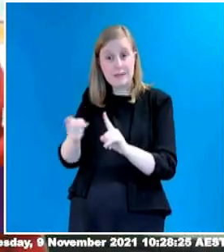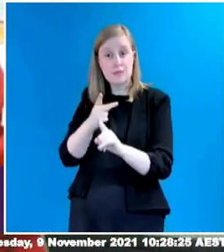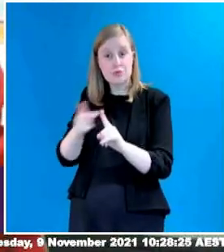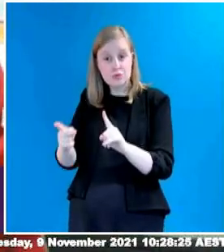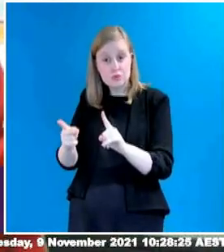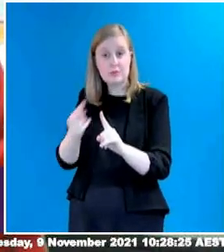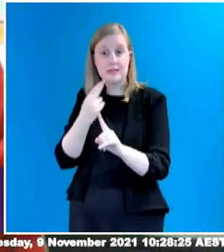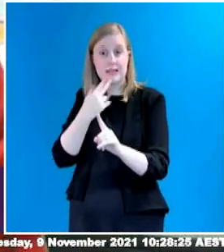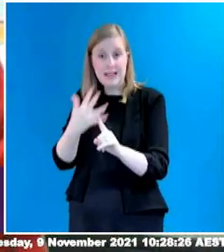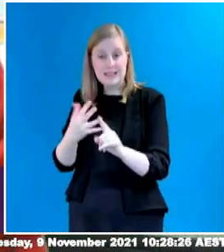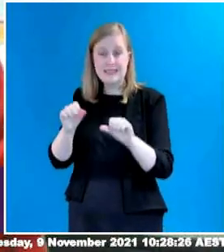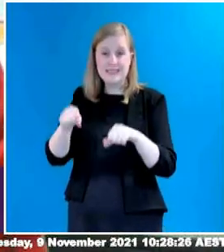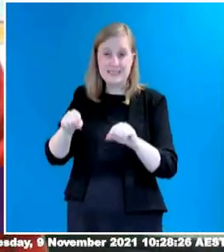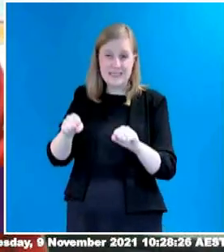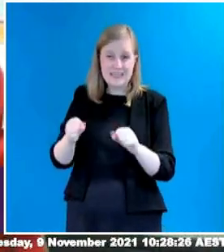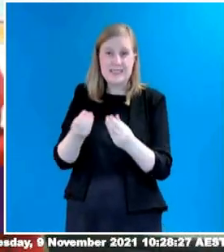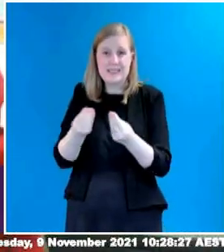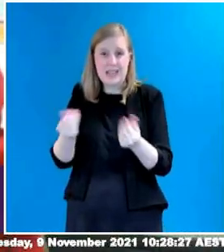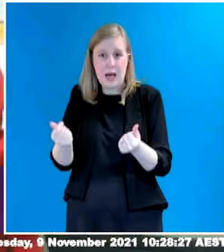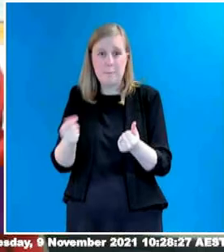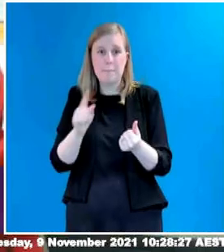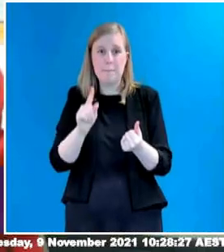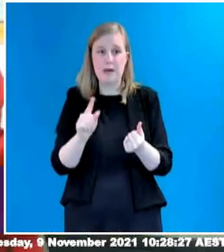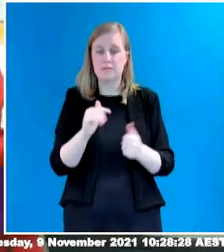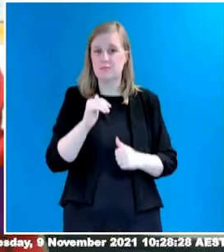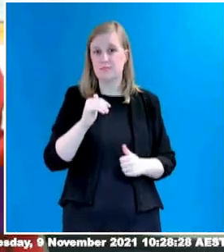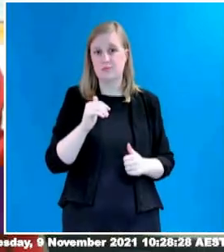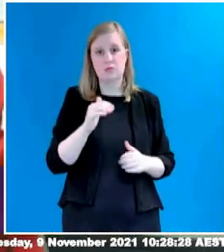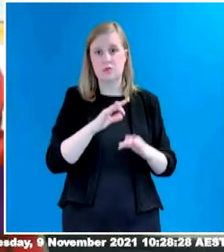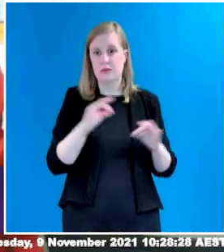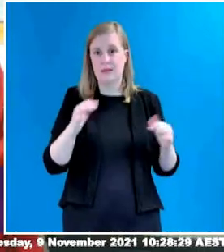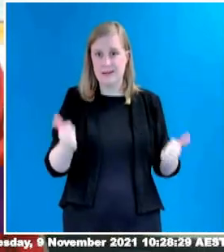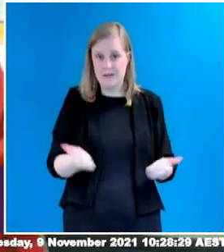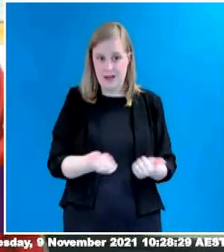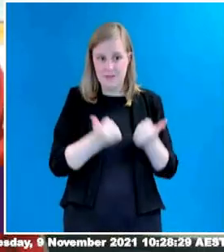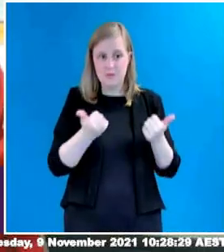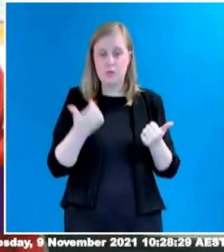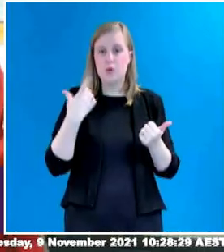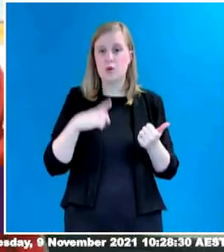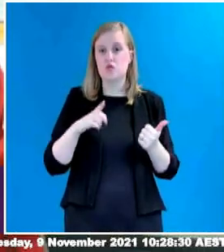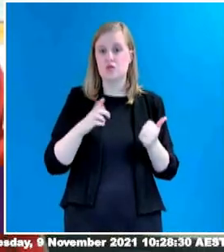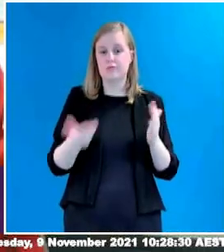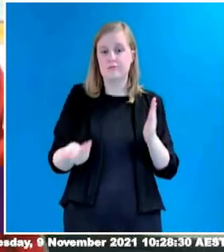is in the 2019 Queensland Act and has shown that it works. A lot of those complaints